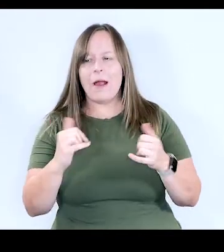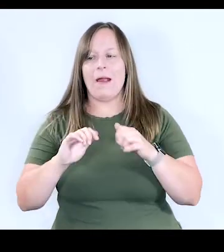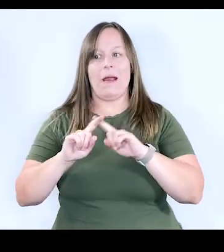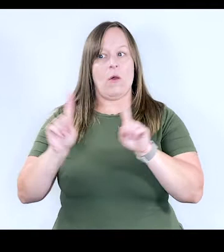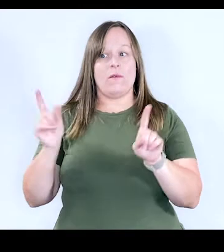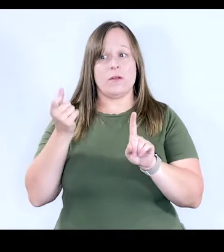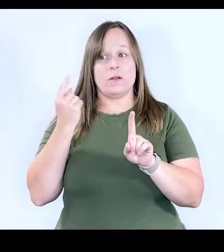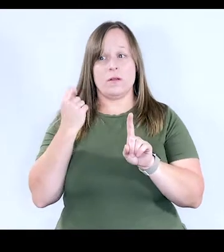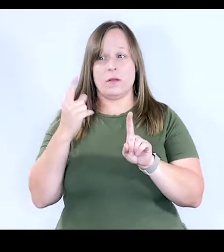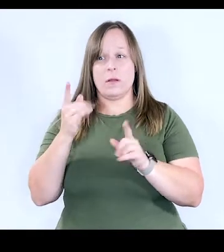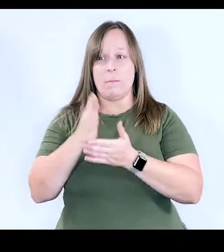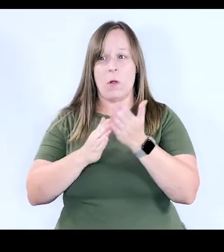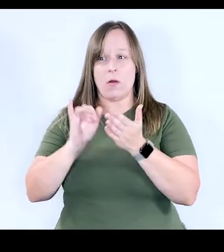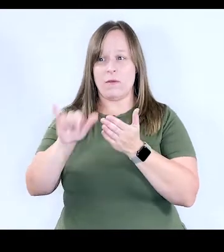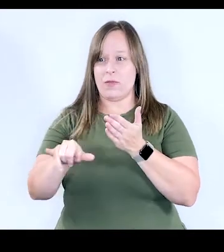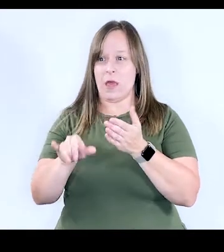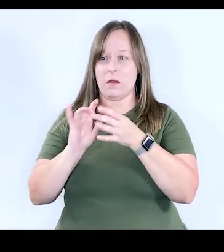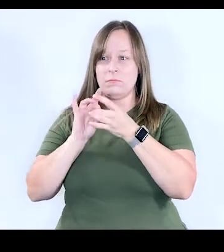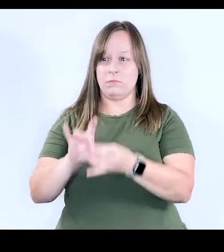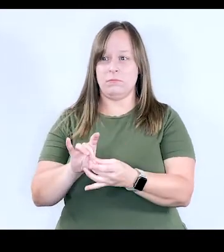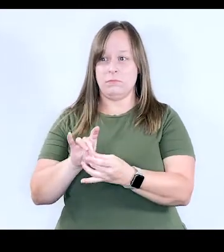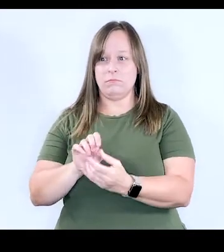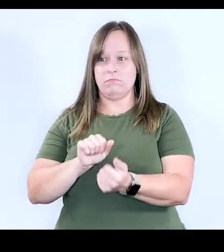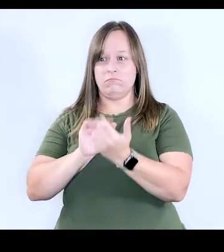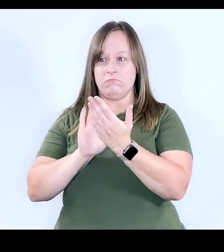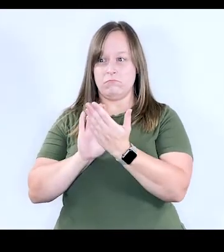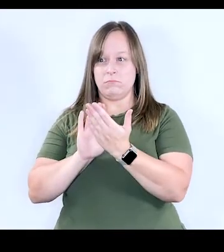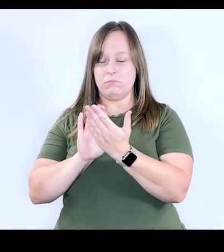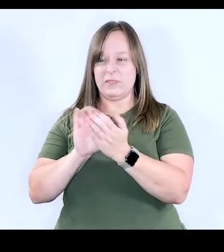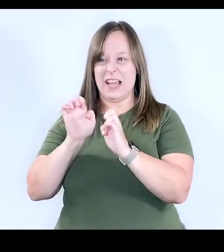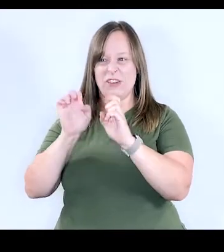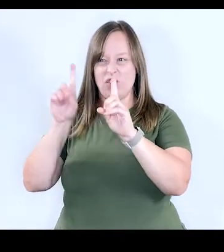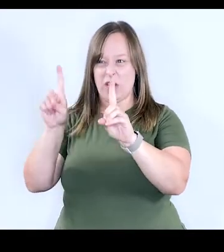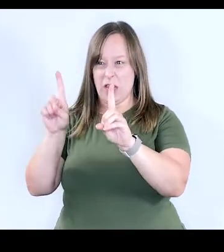However, part of that is going to be addressing the education